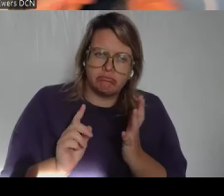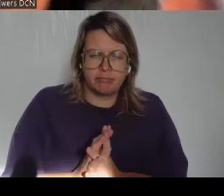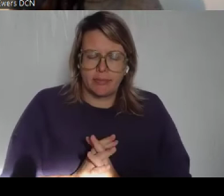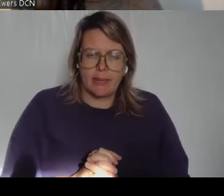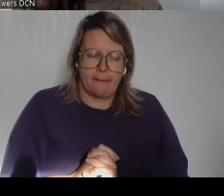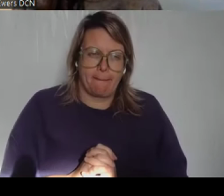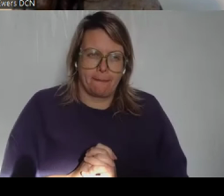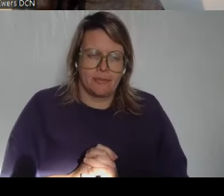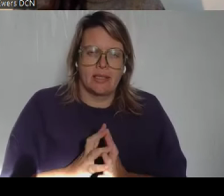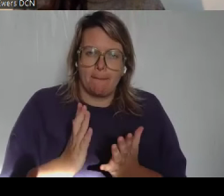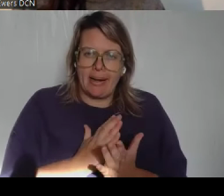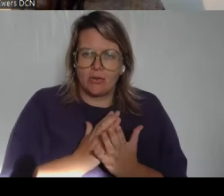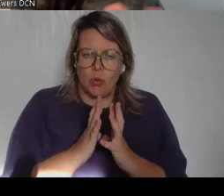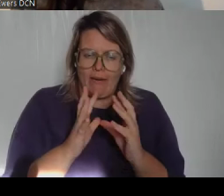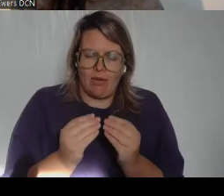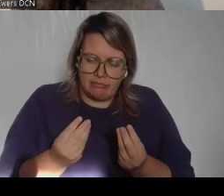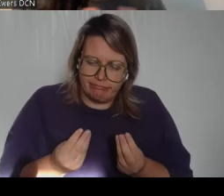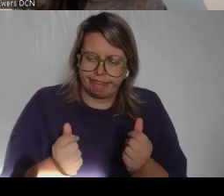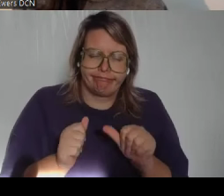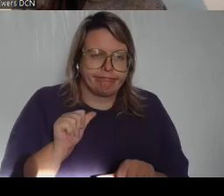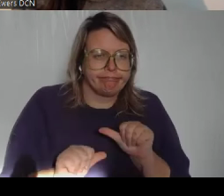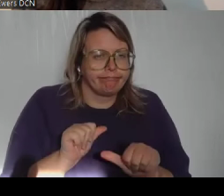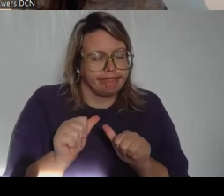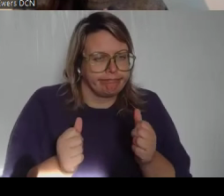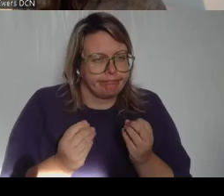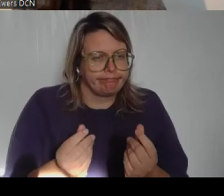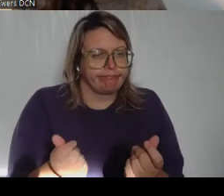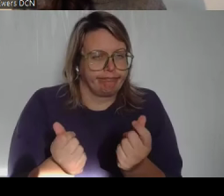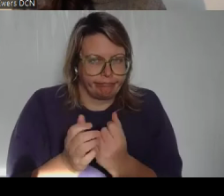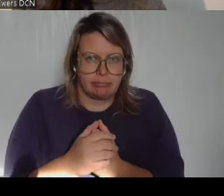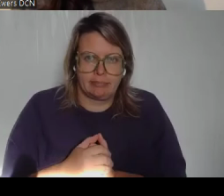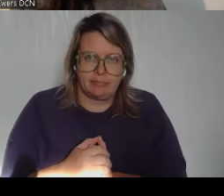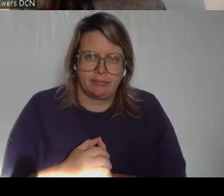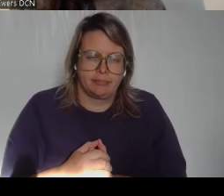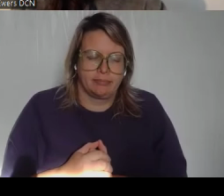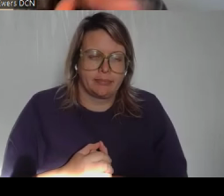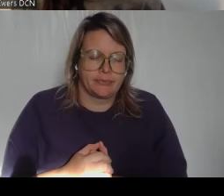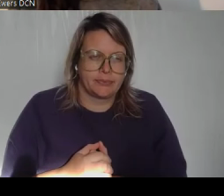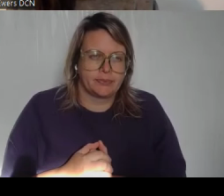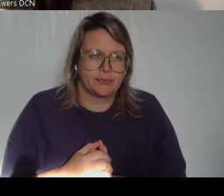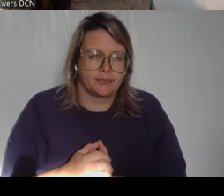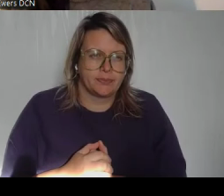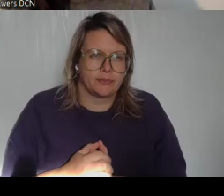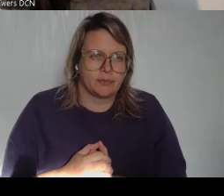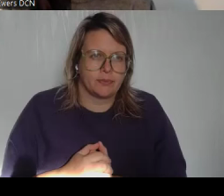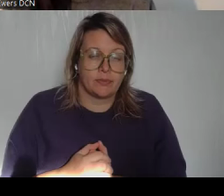and making it all work together and some benchmarking. Back to a poll, Dean.